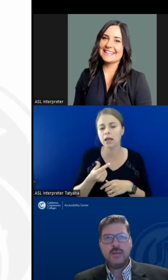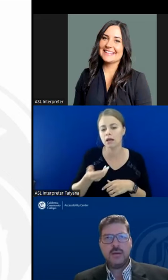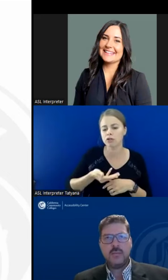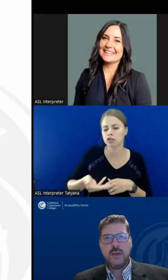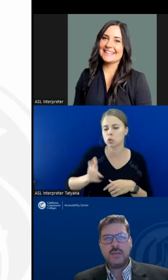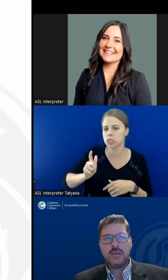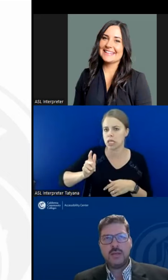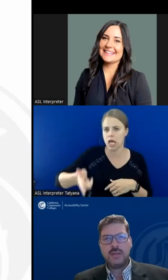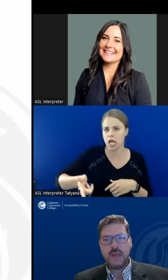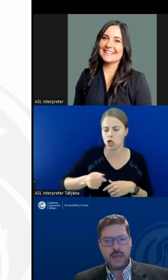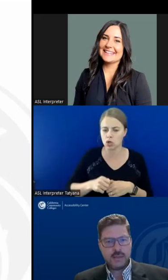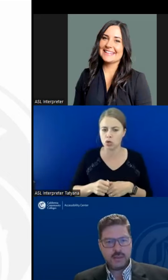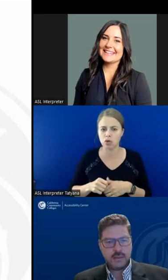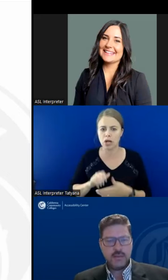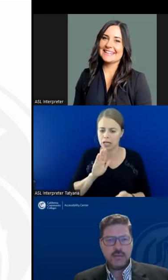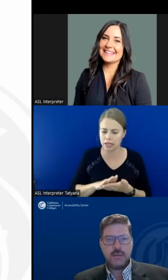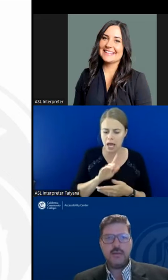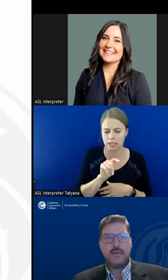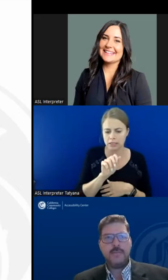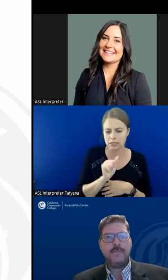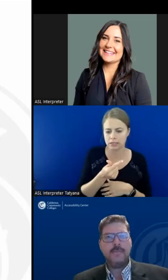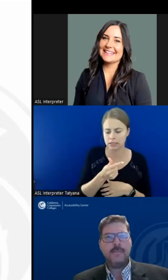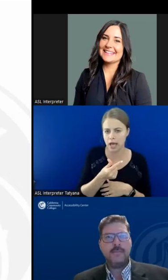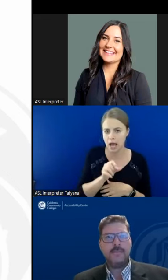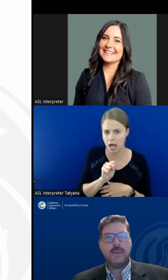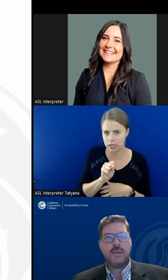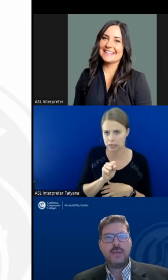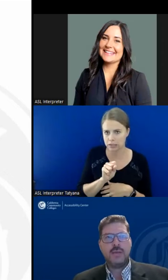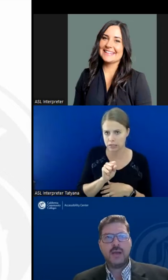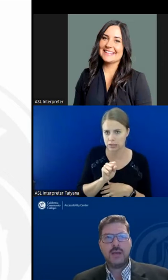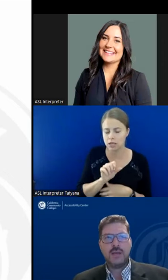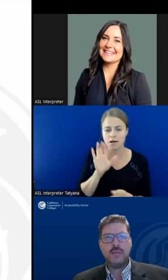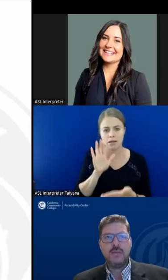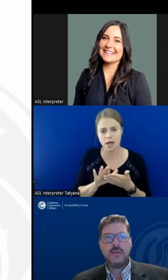There are much less tags, much less attributes.